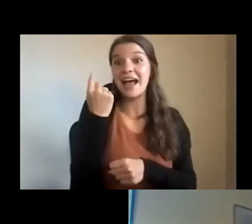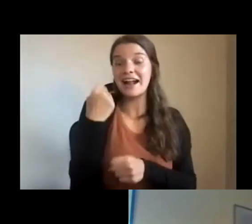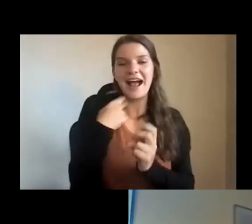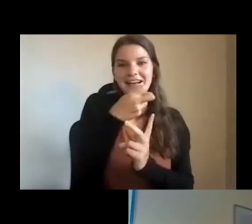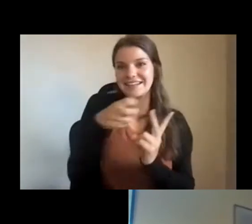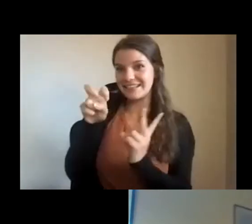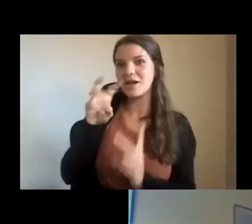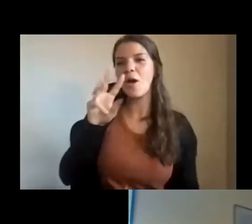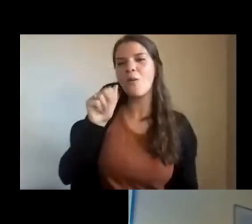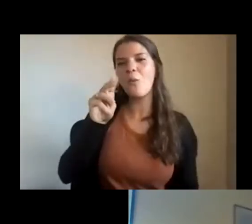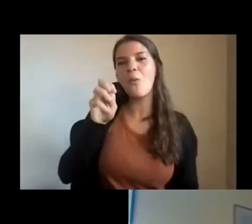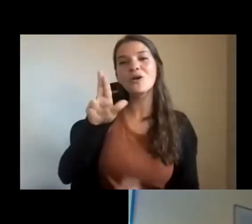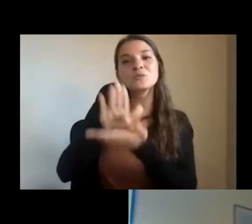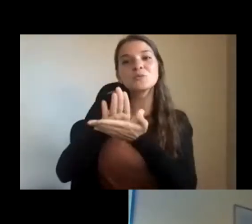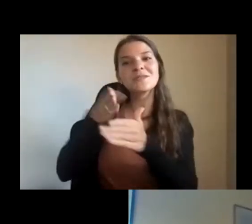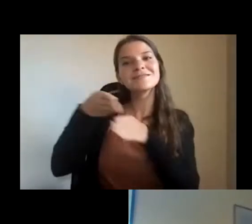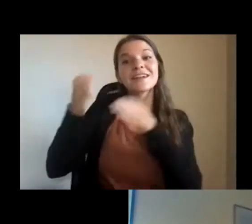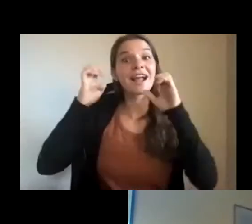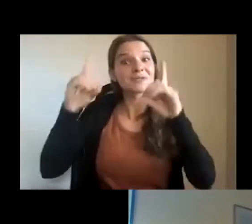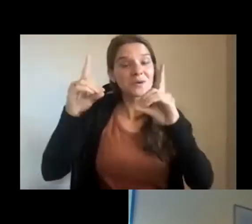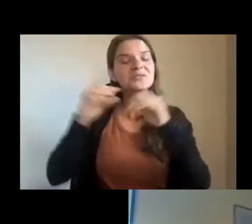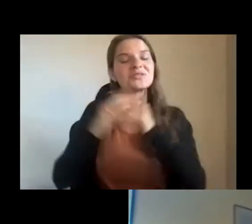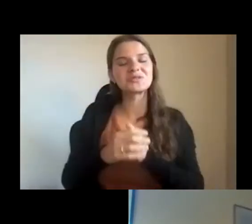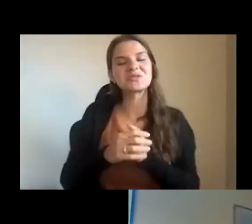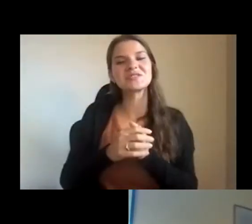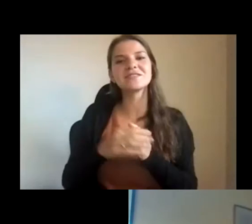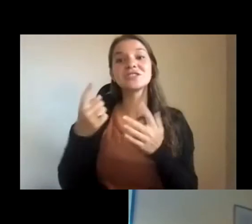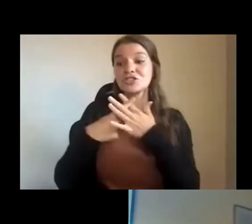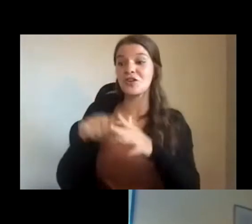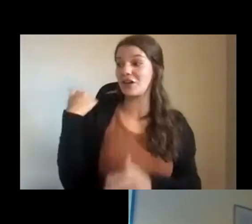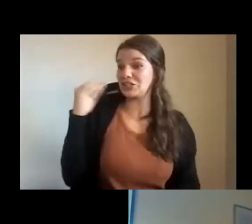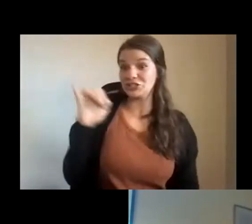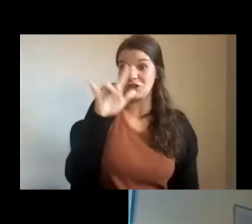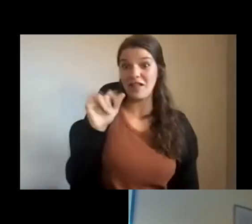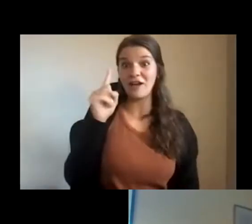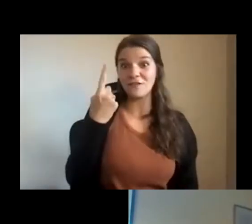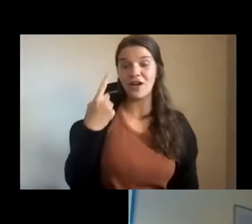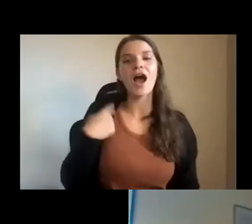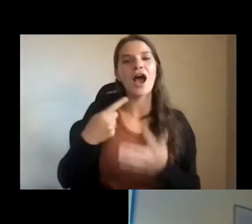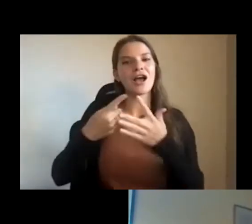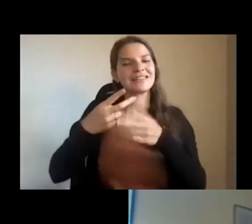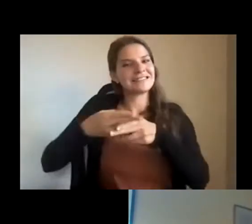Warner School of Education. Then starting July 1st, I'm stepping in temporarily as the